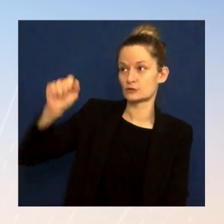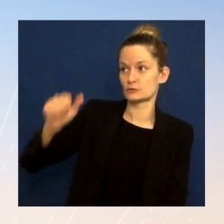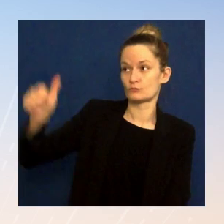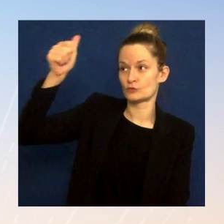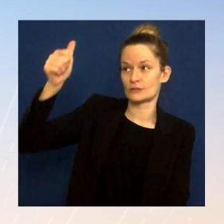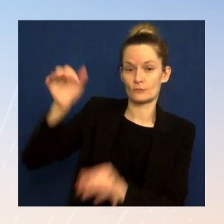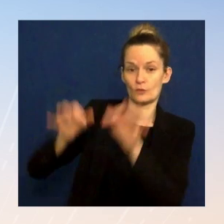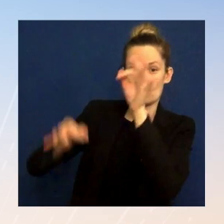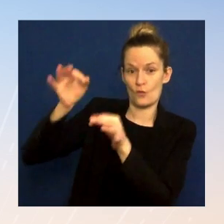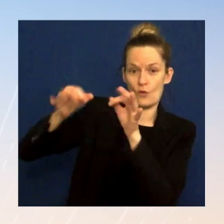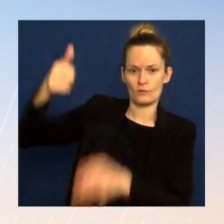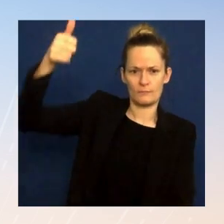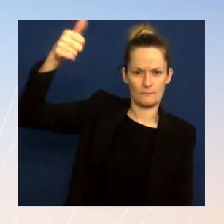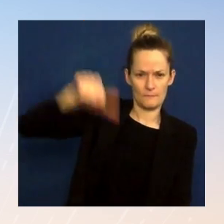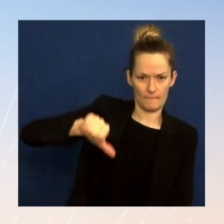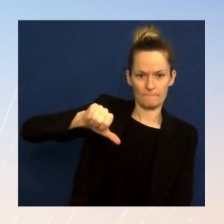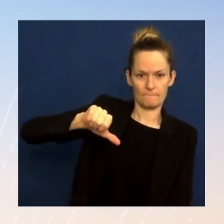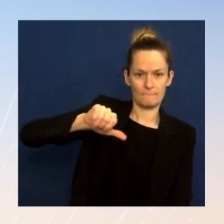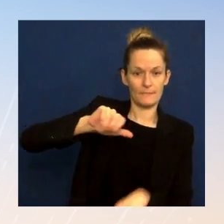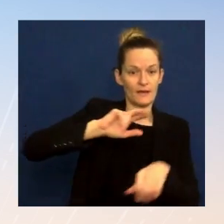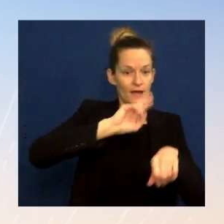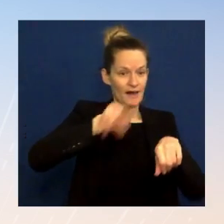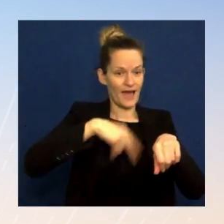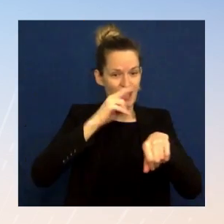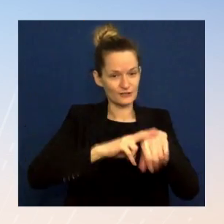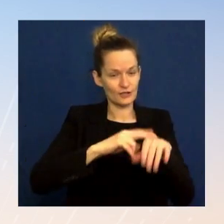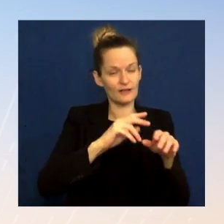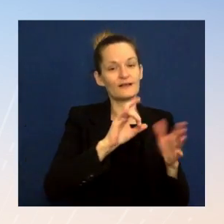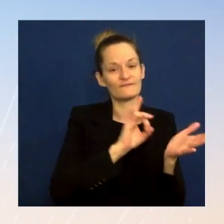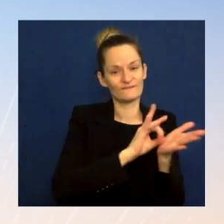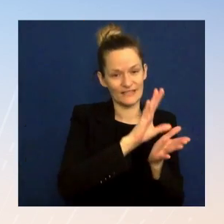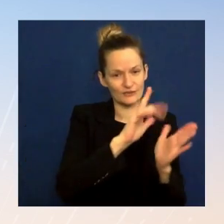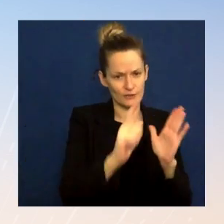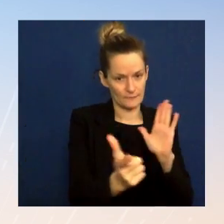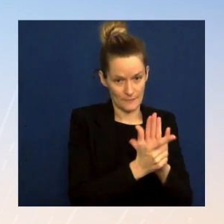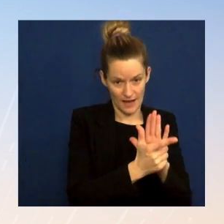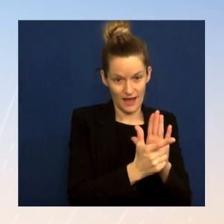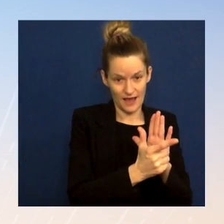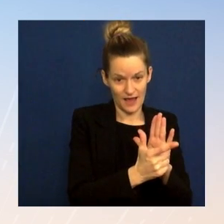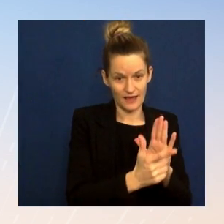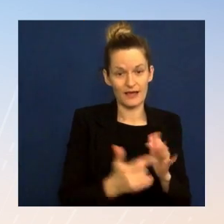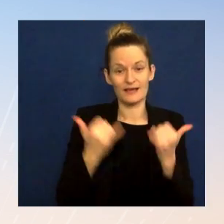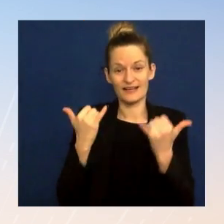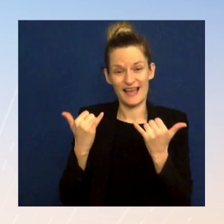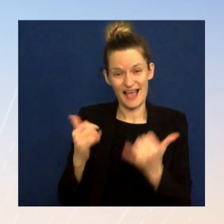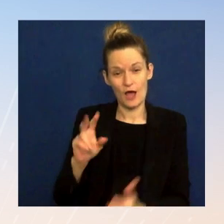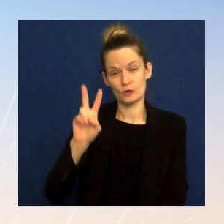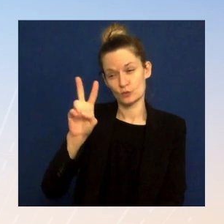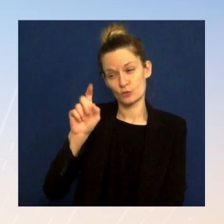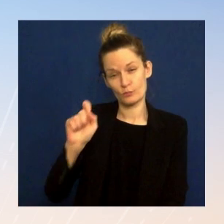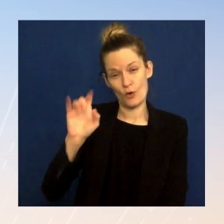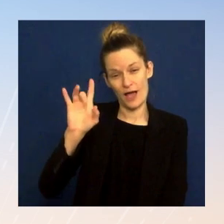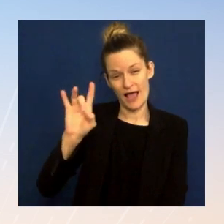and local governments distributed nearly $2.8 billion to over 510 households across the country.